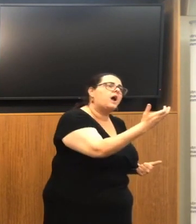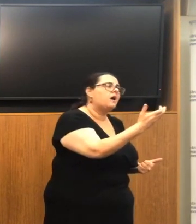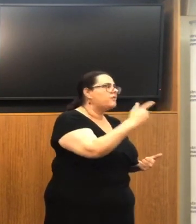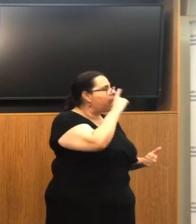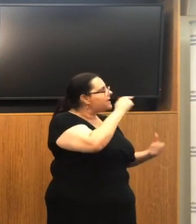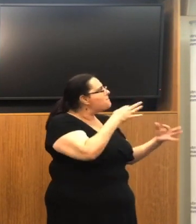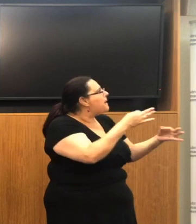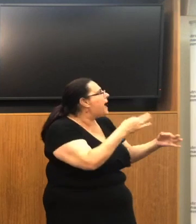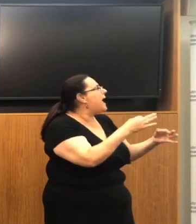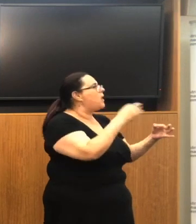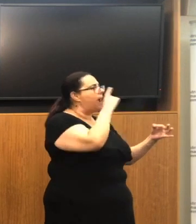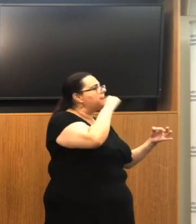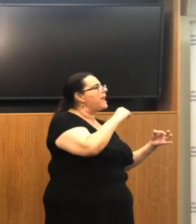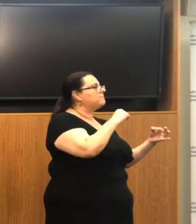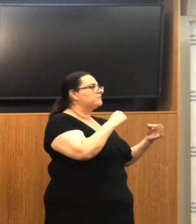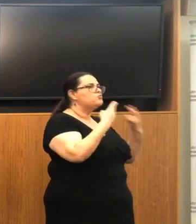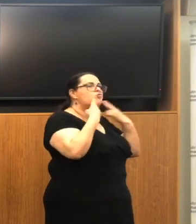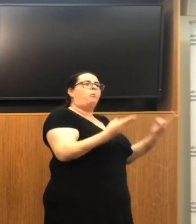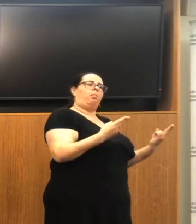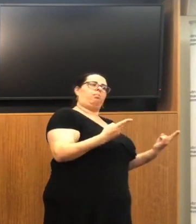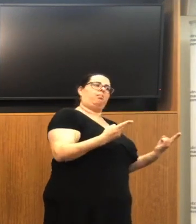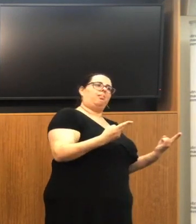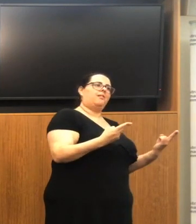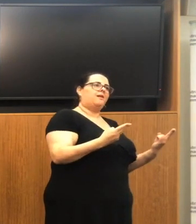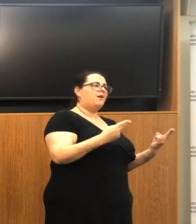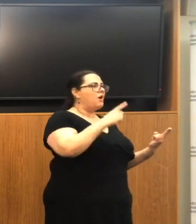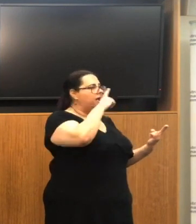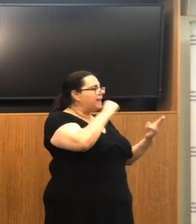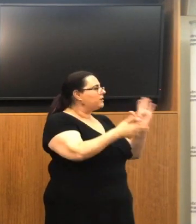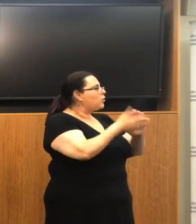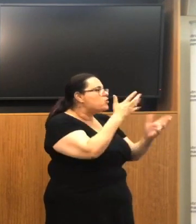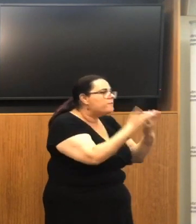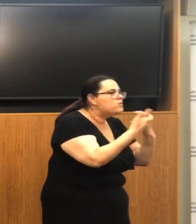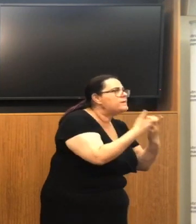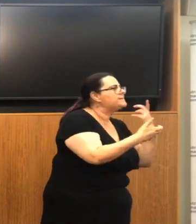You know, doing the normal things, going to college, finding a job.